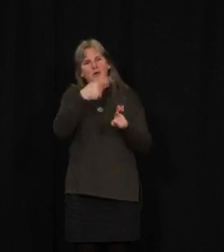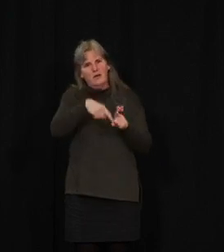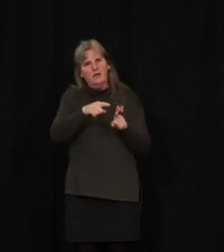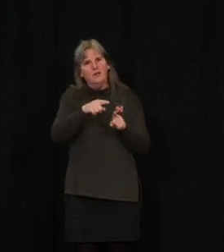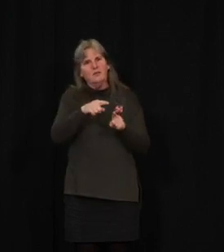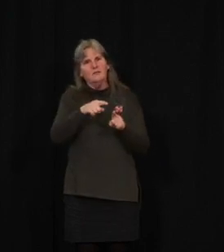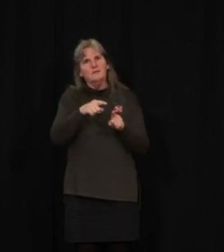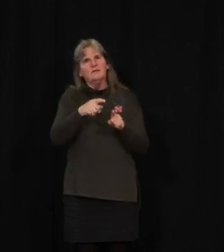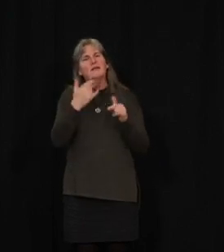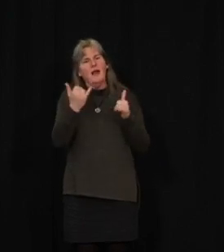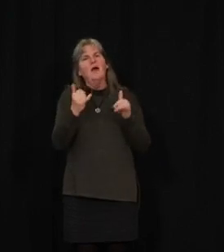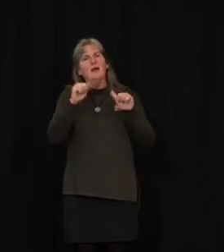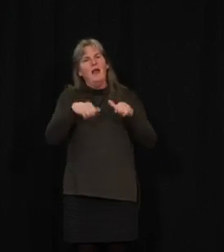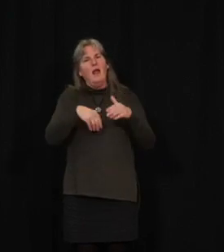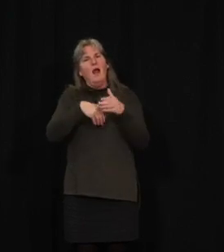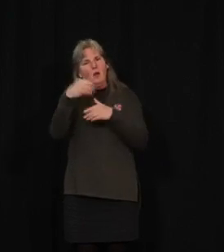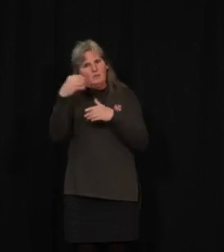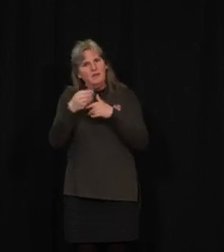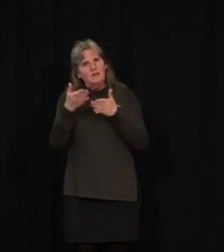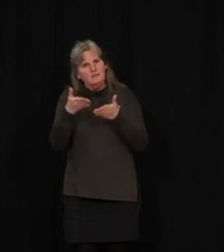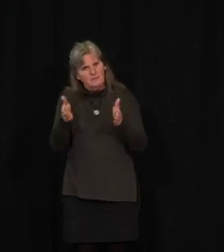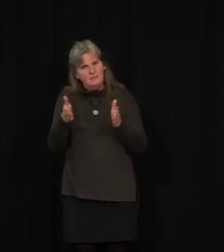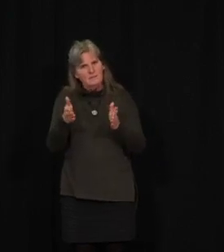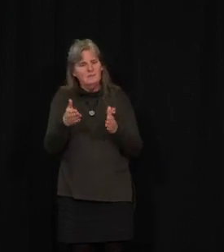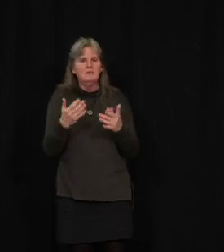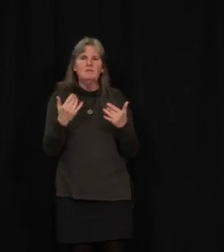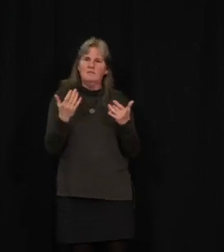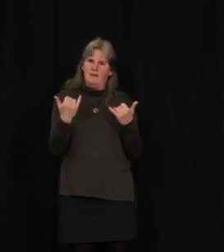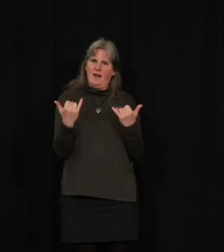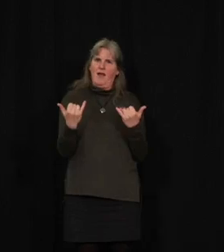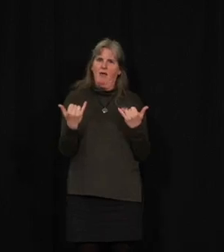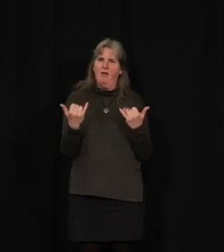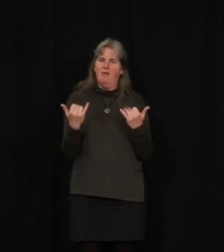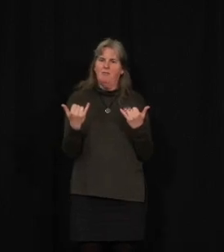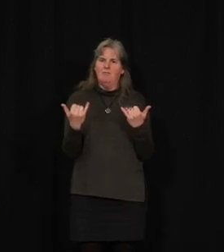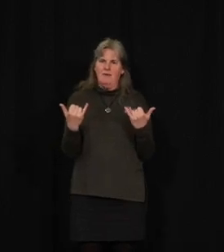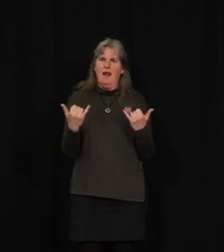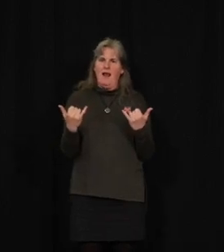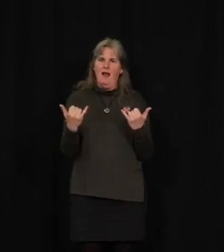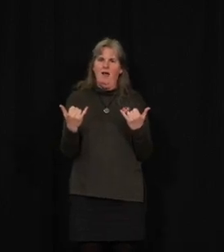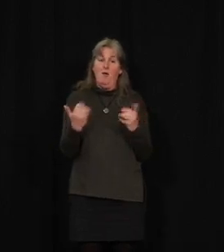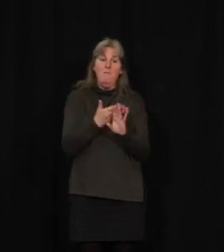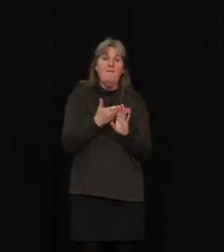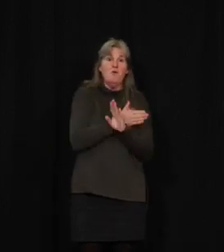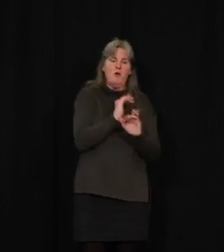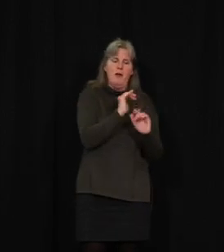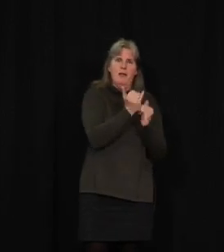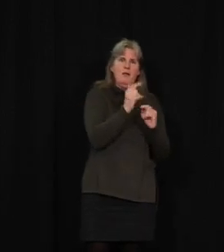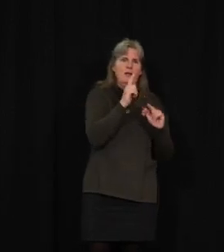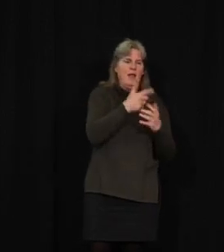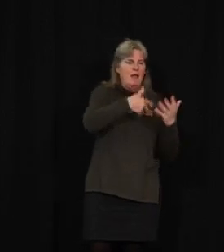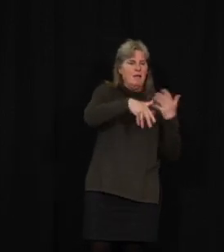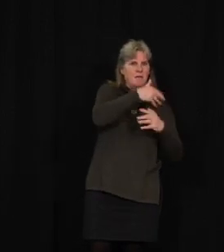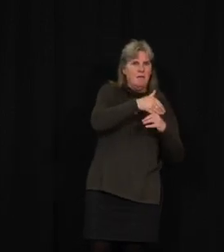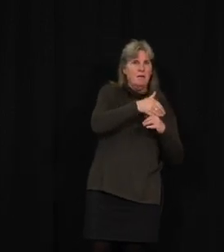at work know that you don't need to undergo this sacrifice any longer. As long as the rules on